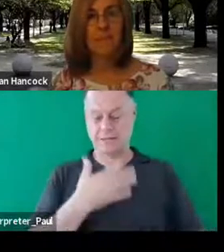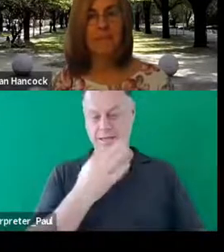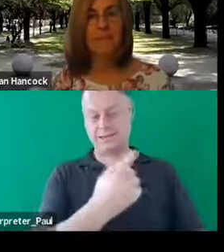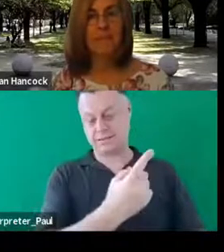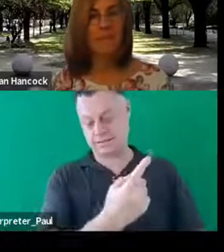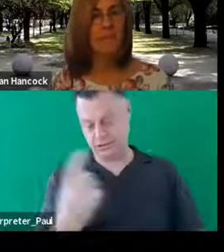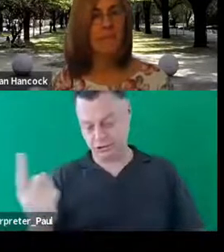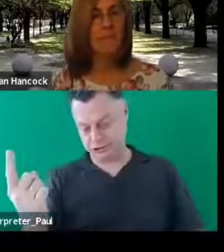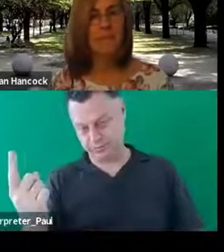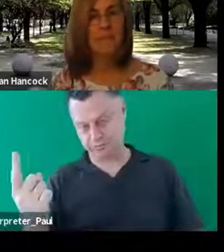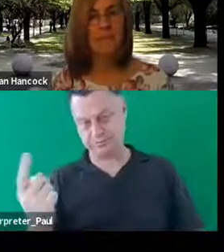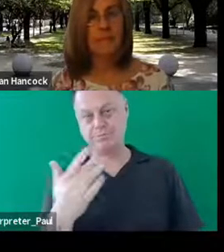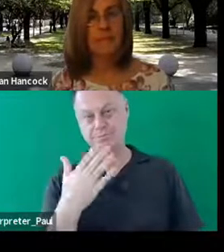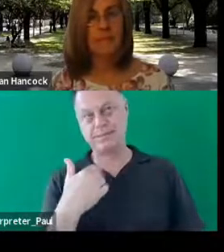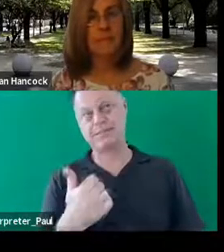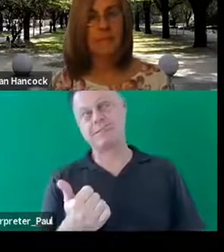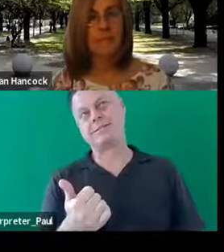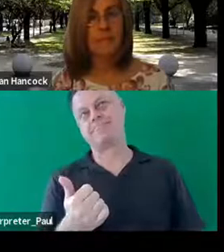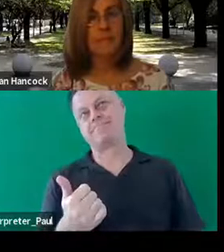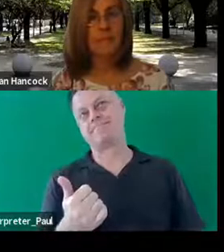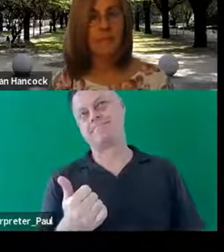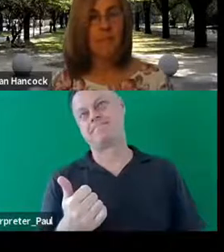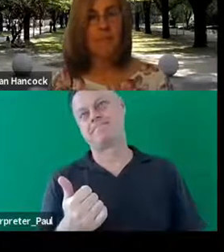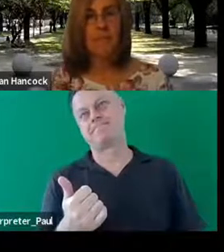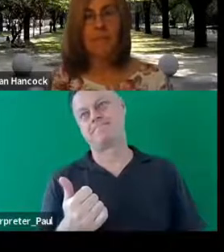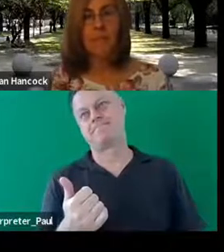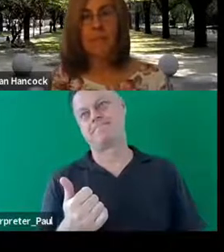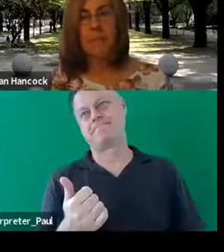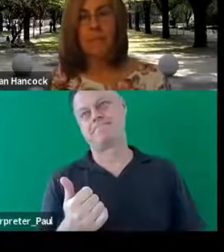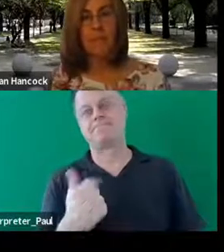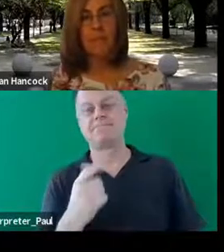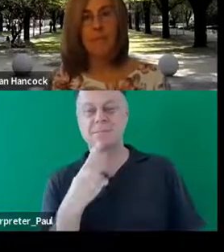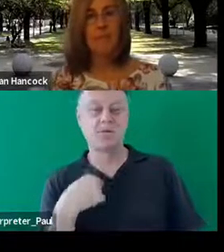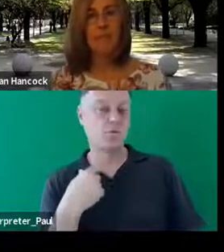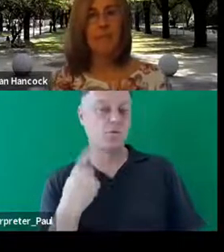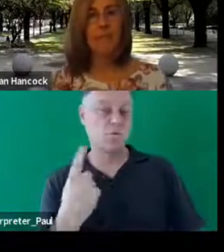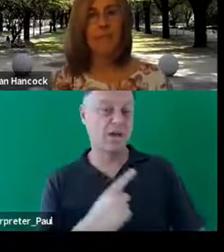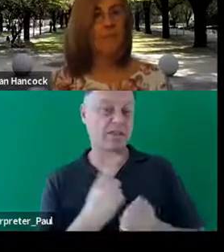to just share – just finish off by sharing maybe one thing that you’d do differently,